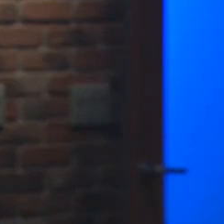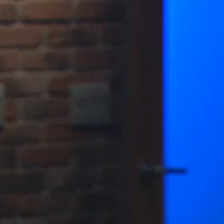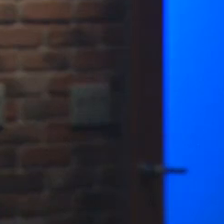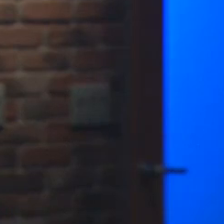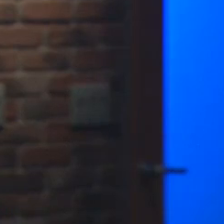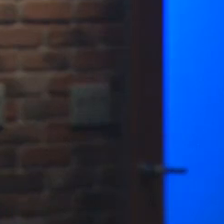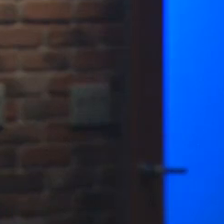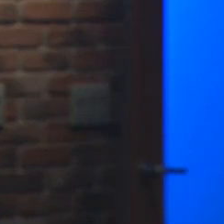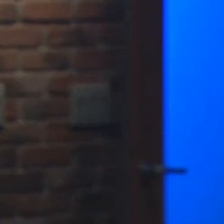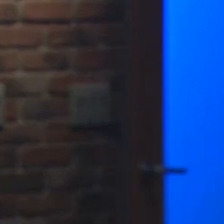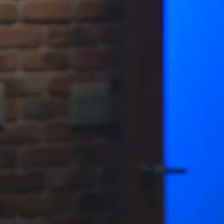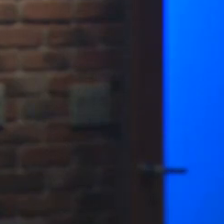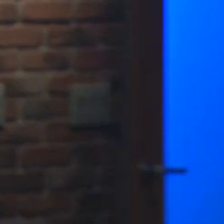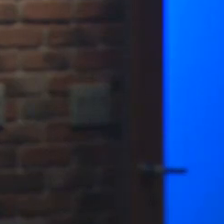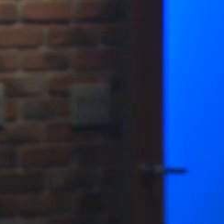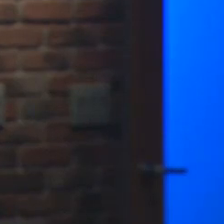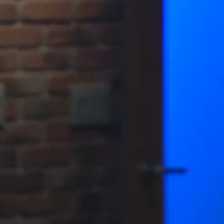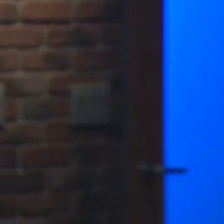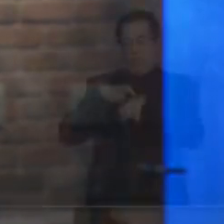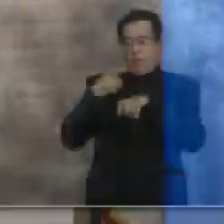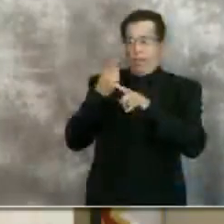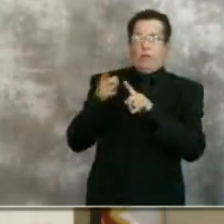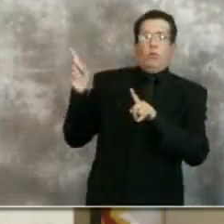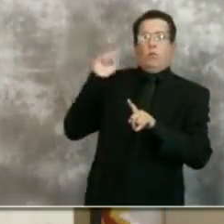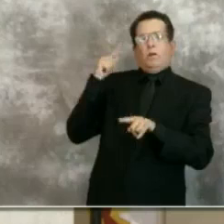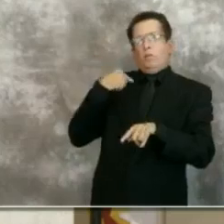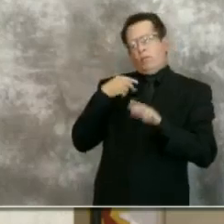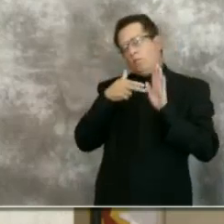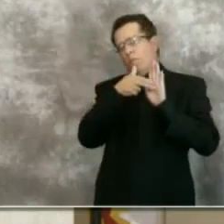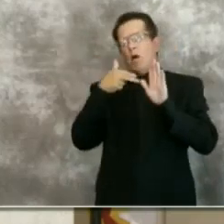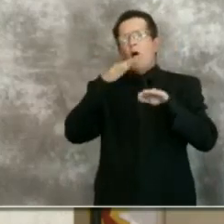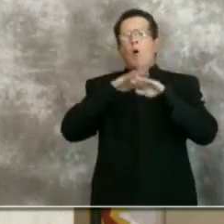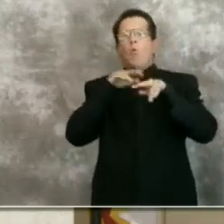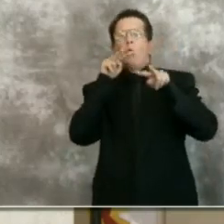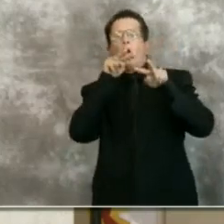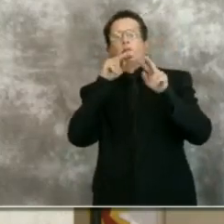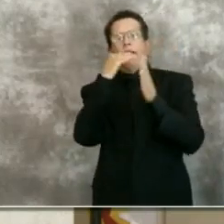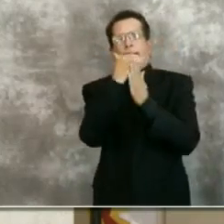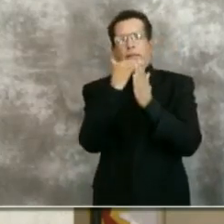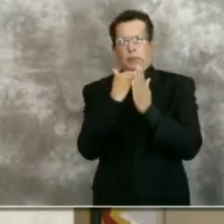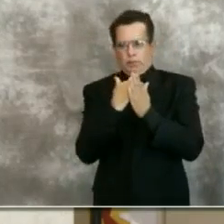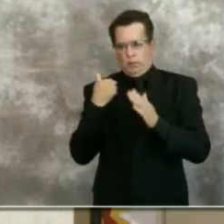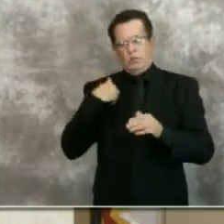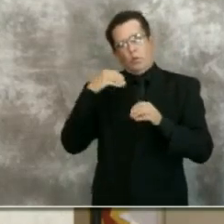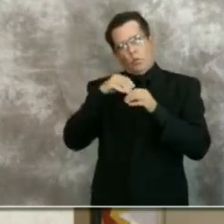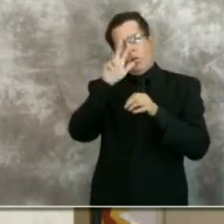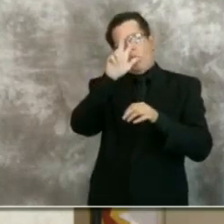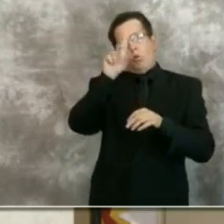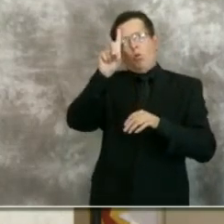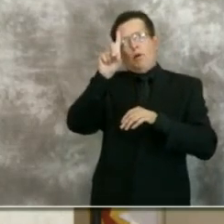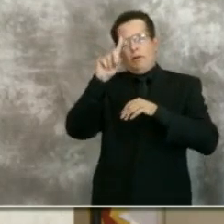JOINING US. THIS IS THE FOX 5 NEWS SPECIAL REPORT, HAPPENING RIGHT NOW SAN DIEGO COUNTY LEADERS ARE NOW PROVIDING A LIVE UPDATE ON THE CORONAVIRUS